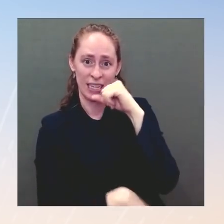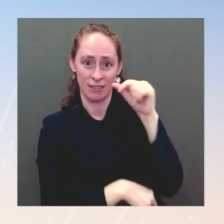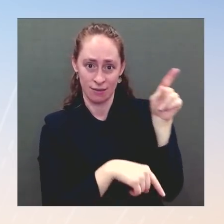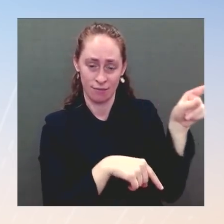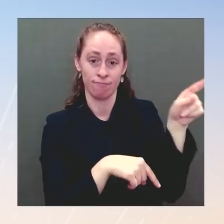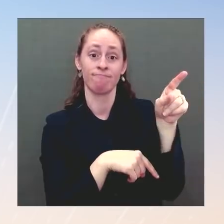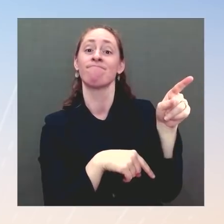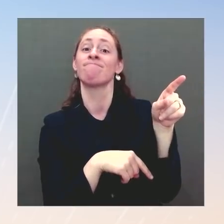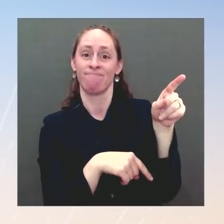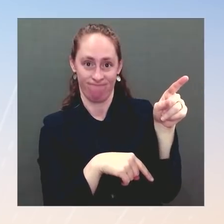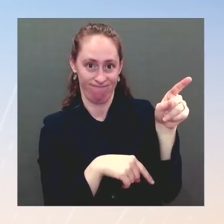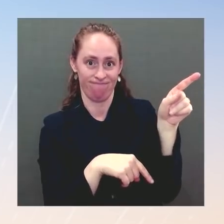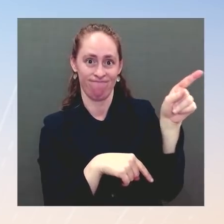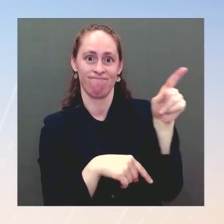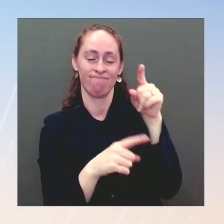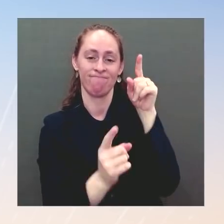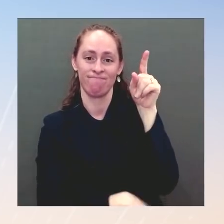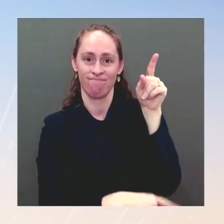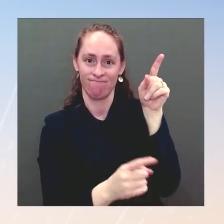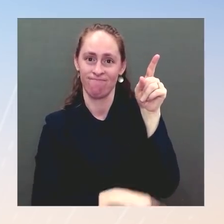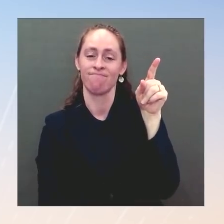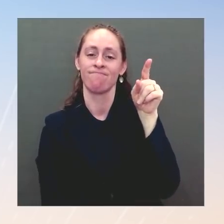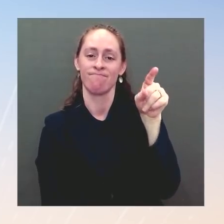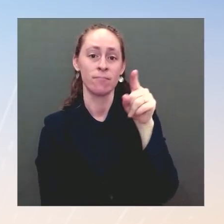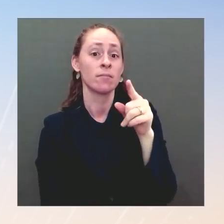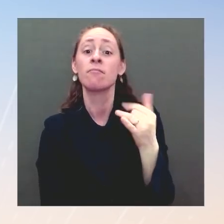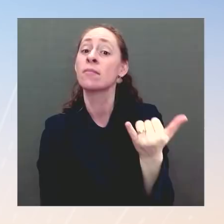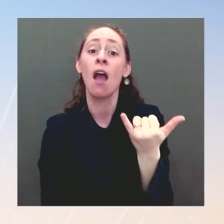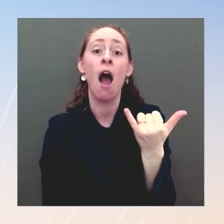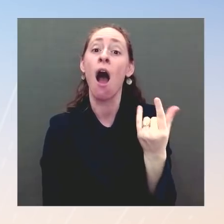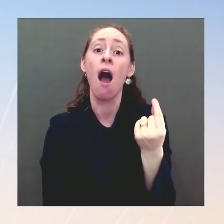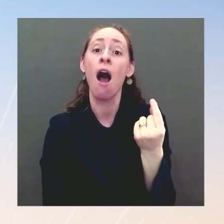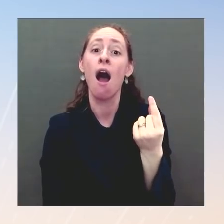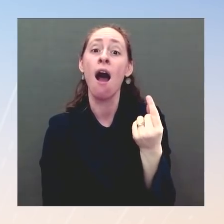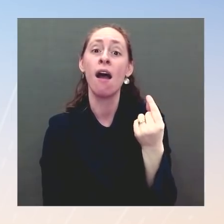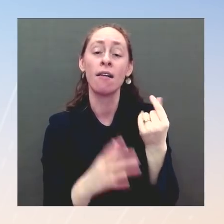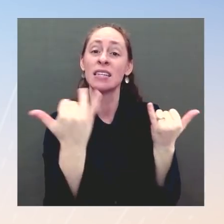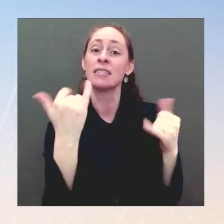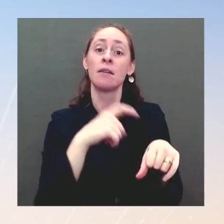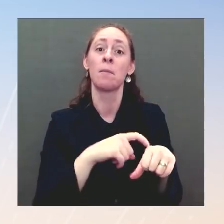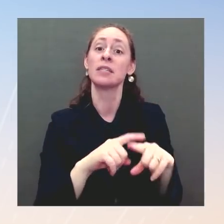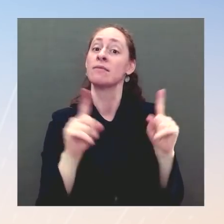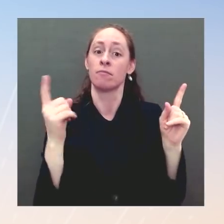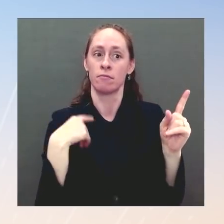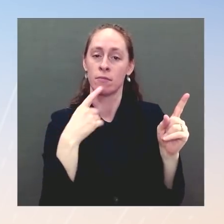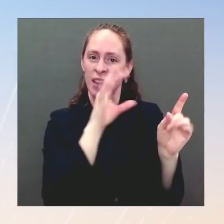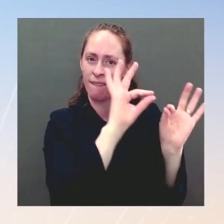that they've used in the past, is they have moved -- they're very sophisticated, some of these oligarchs; no surprise --